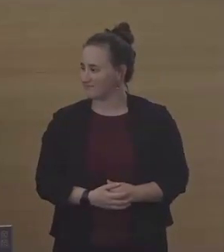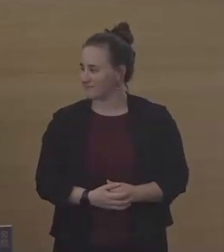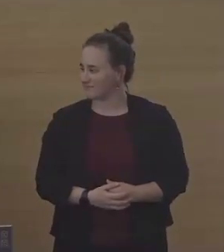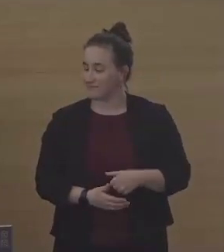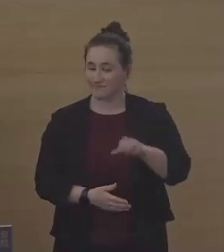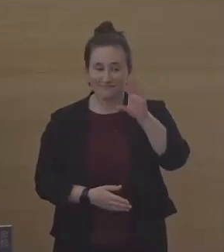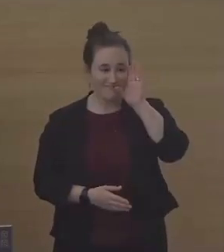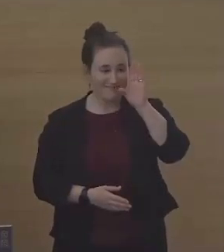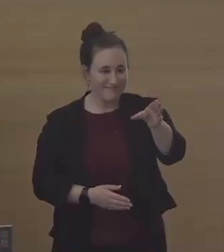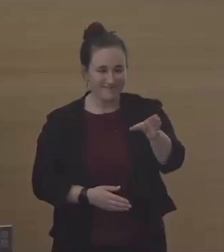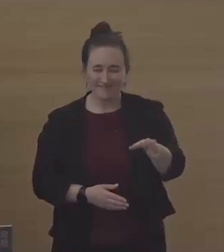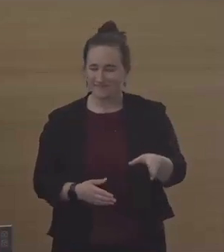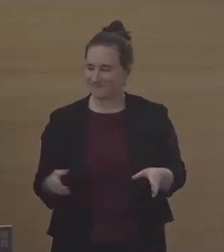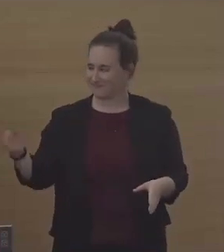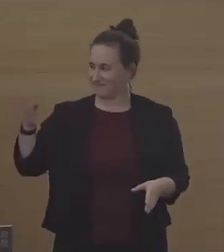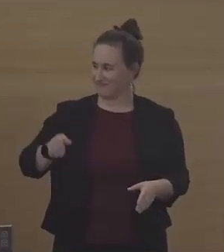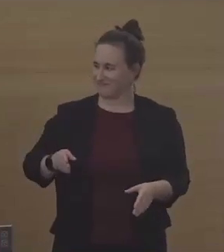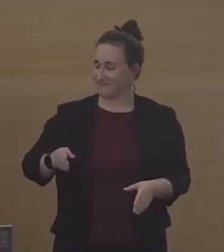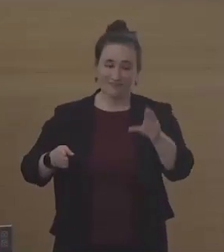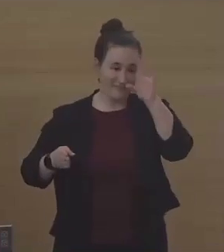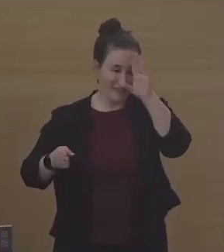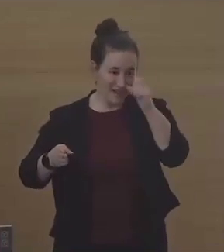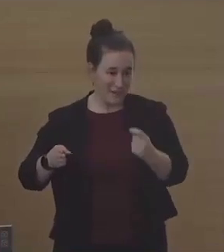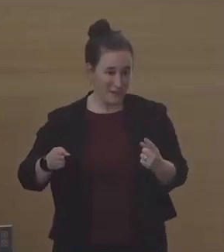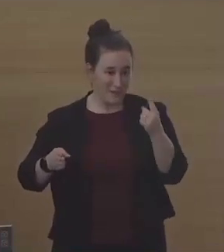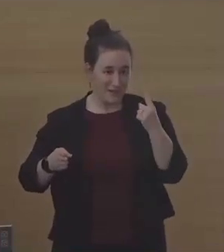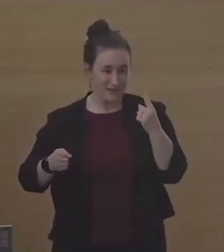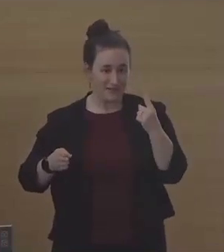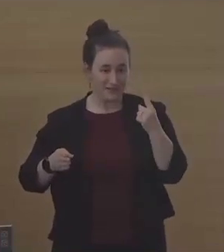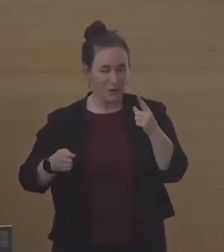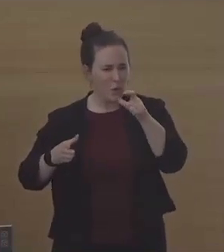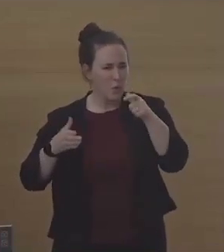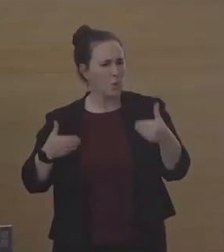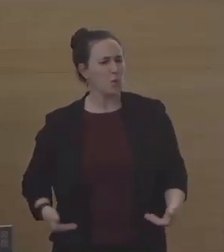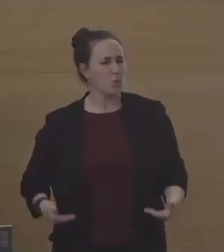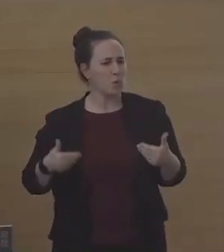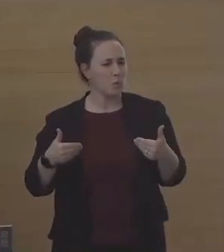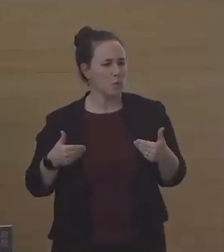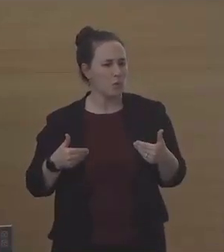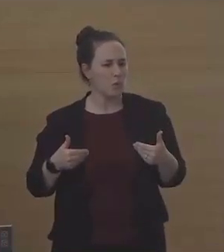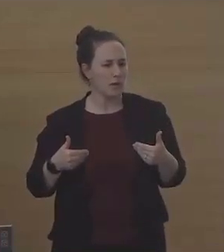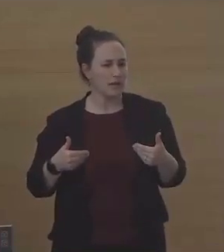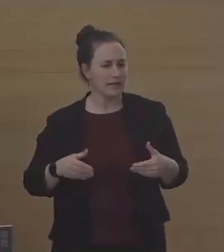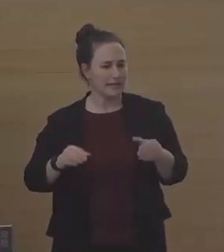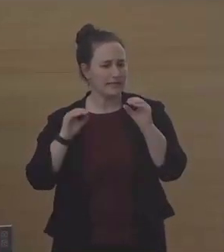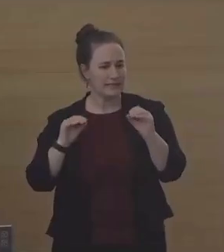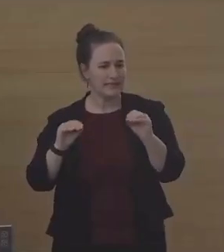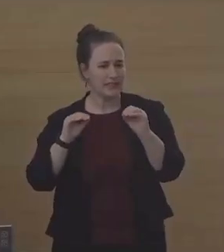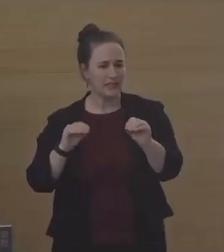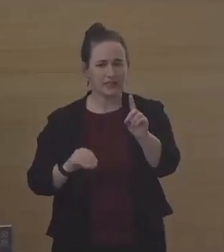Yes. Hi. Hello everybody. The teach disability history